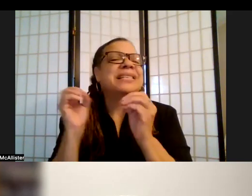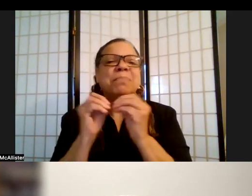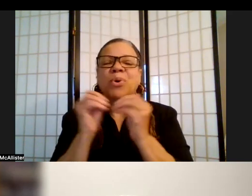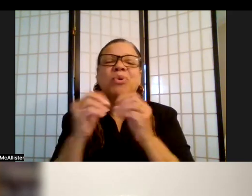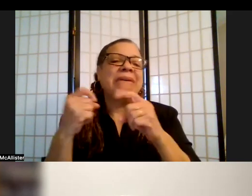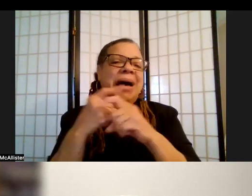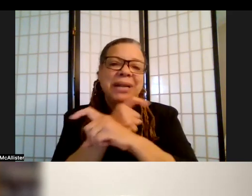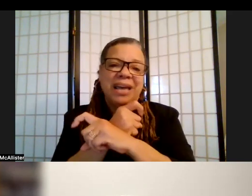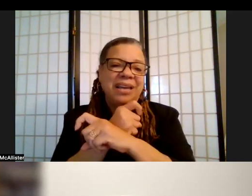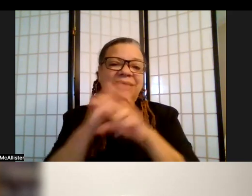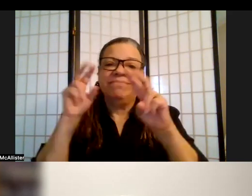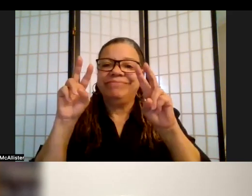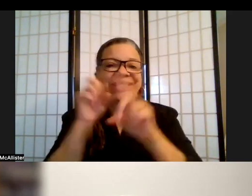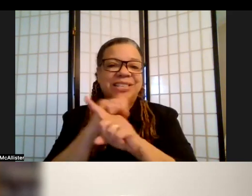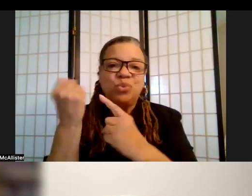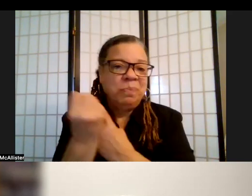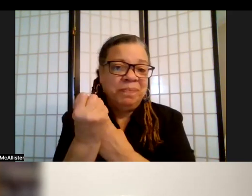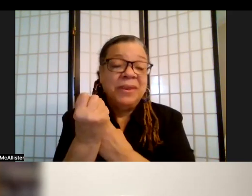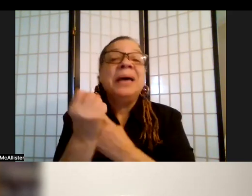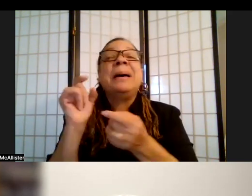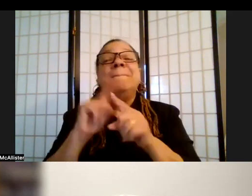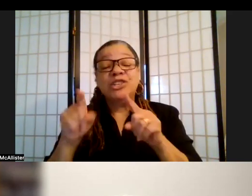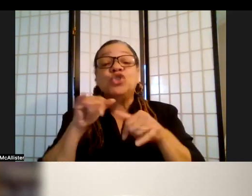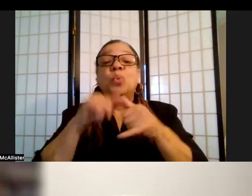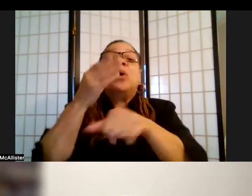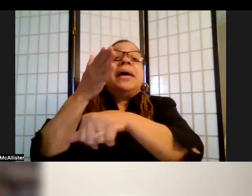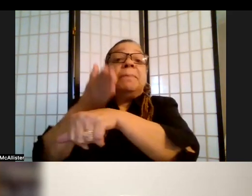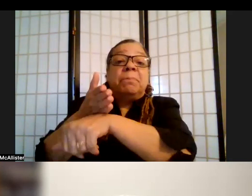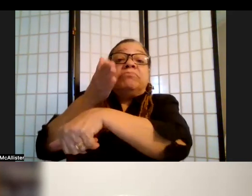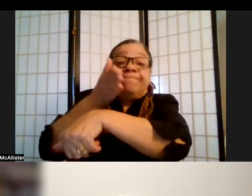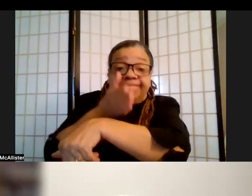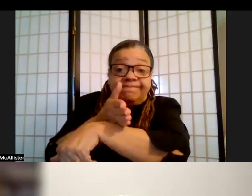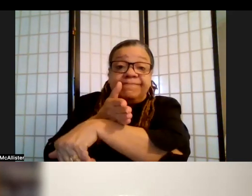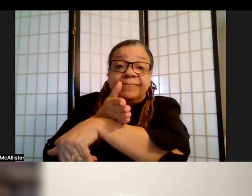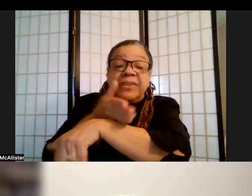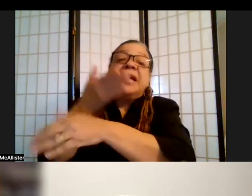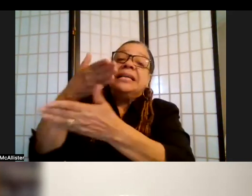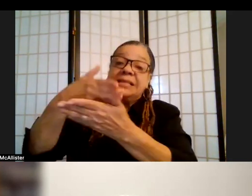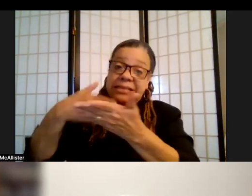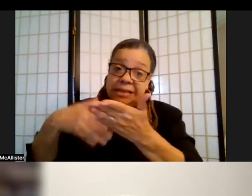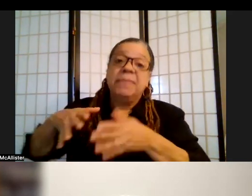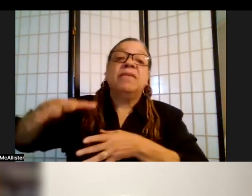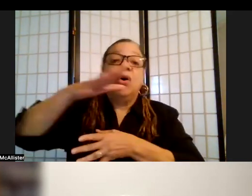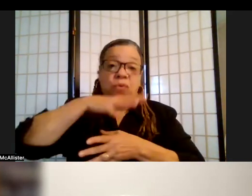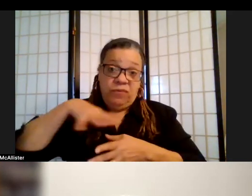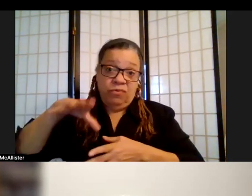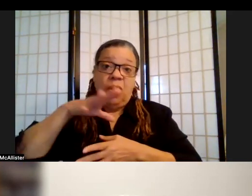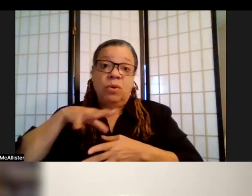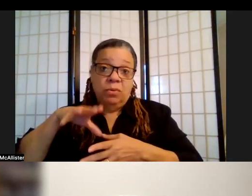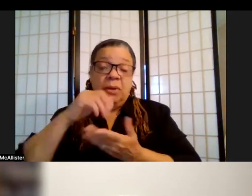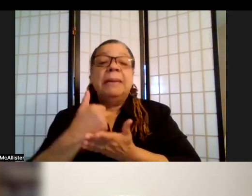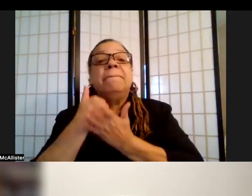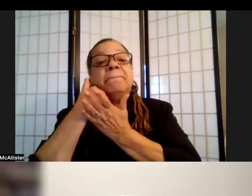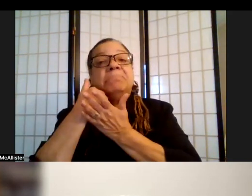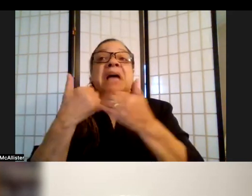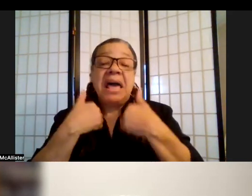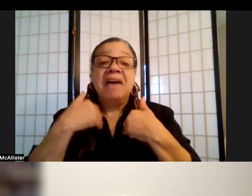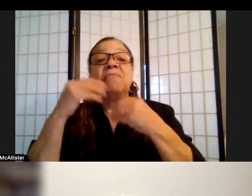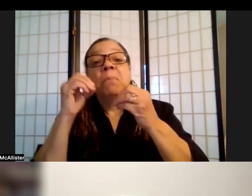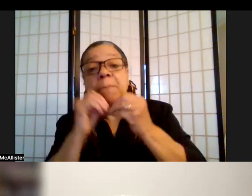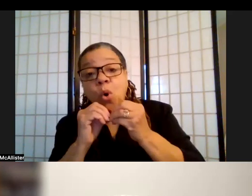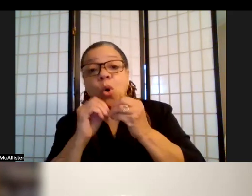But, you will make a dent, in sort of uh, the overall aspect by having more people who, uh,